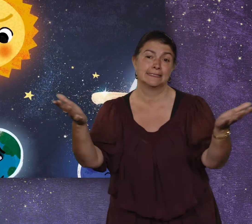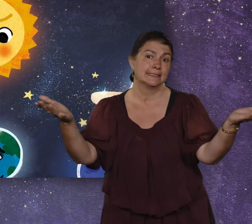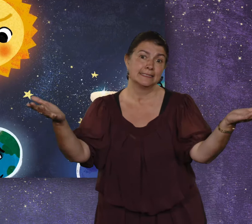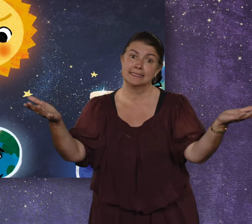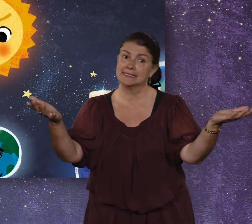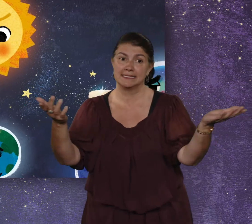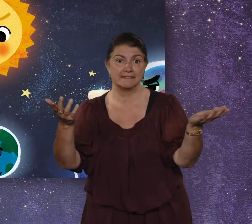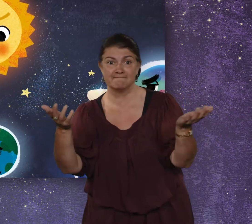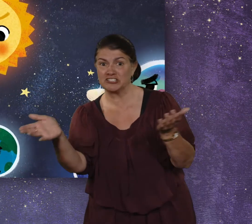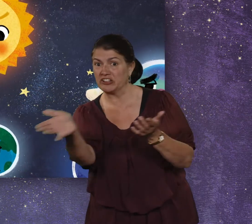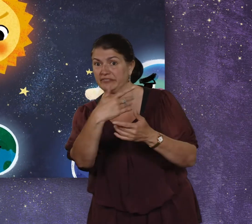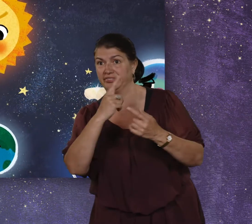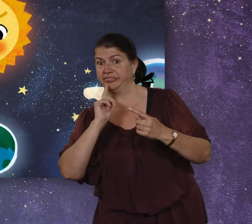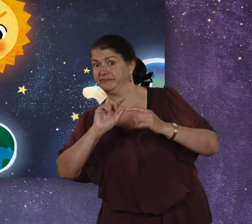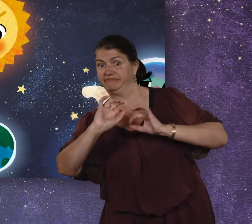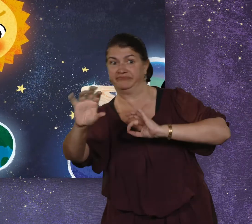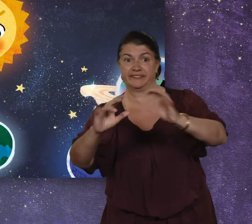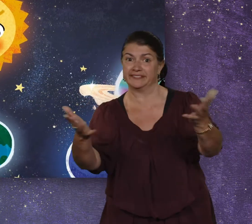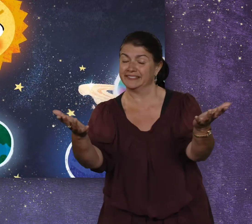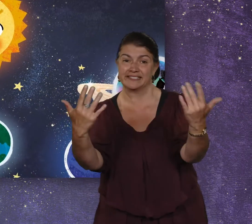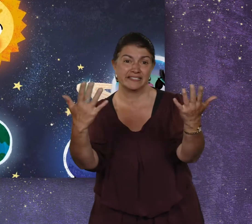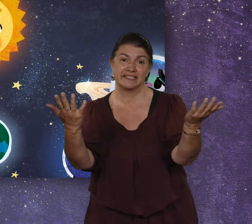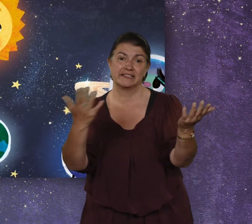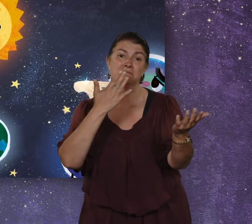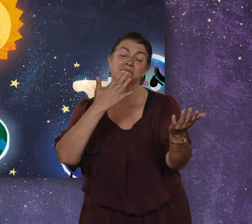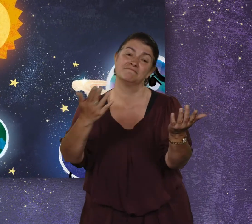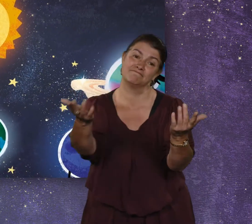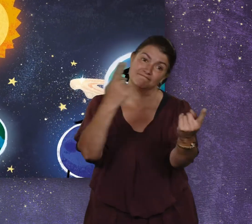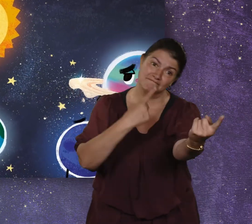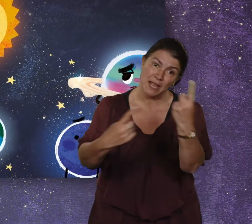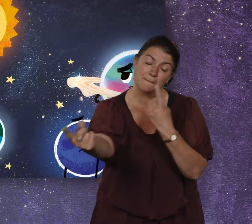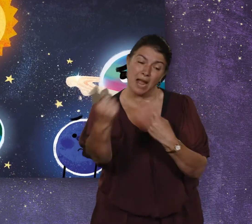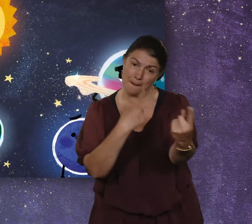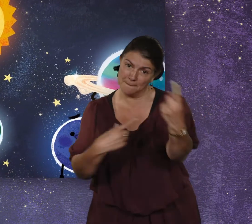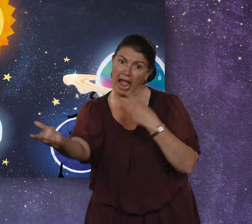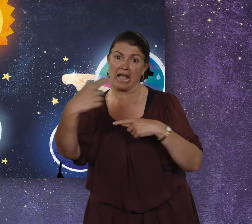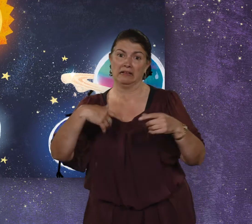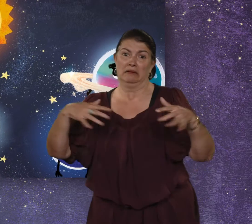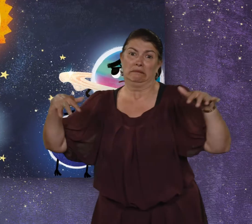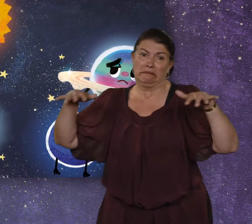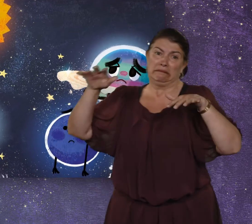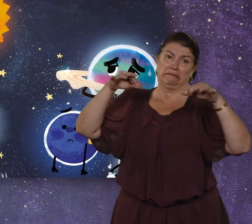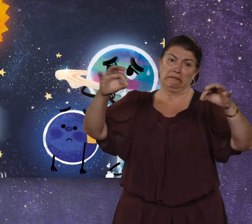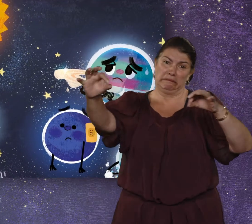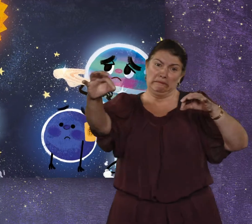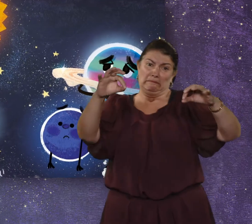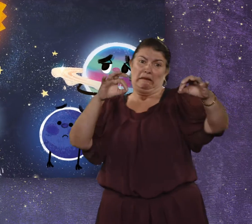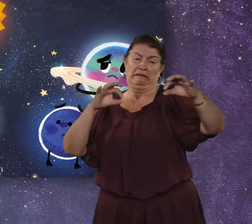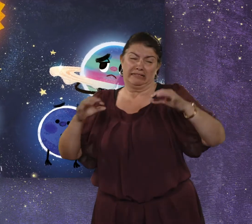and that generally means that I tend to be right. Go back to your orbits, and stop all this whining.